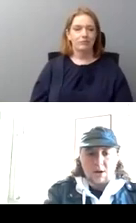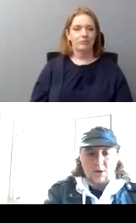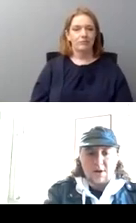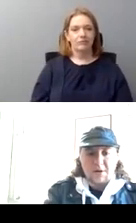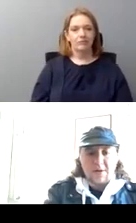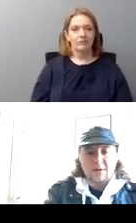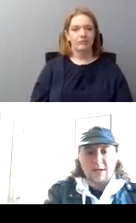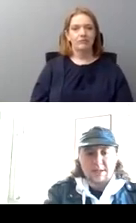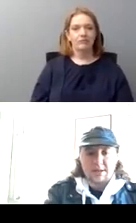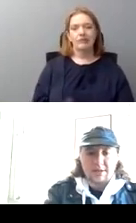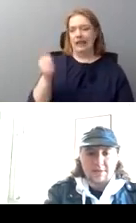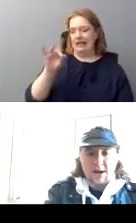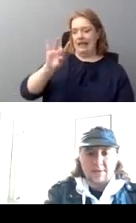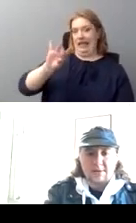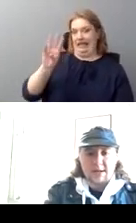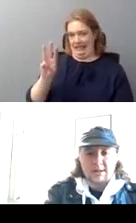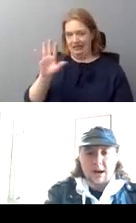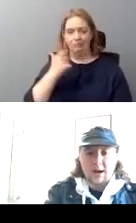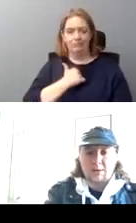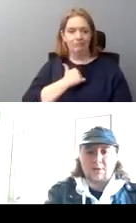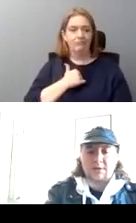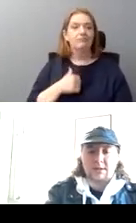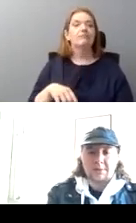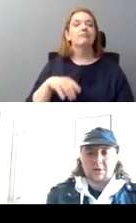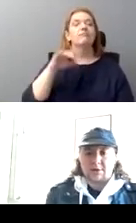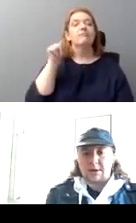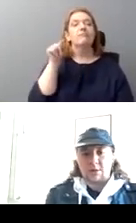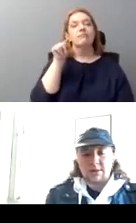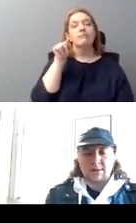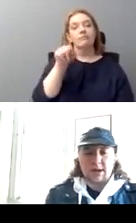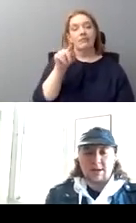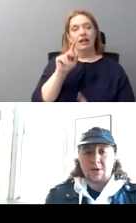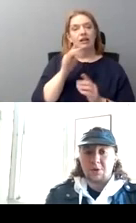November 5th, 1975 is a date that Ireland moved into Capp Street, and also the day he called the